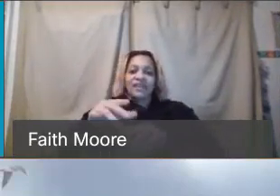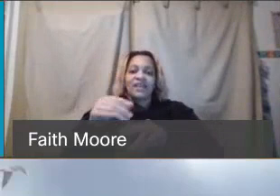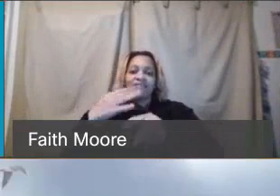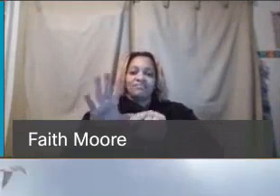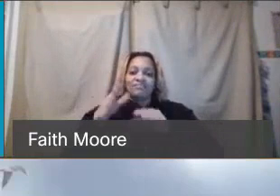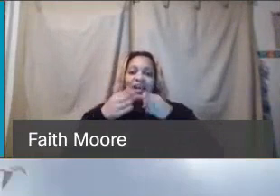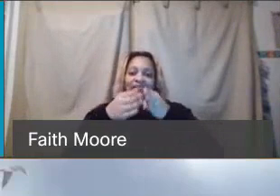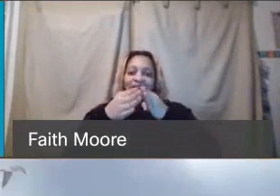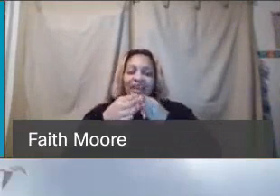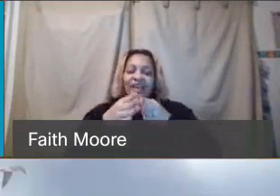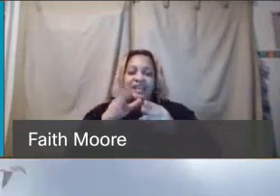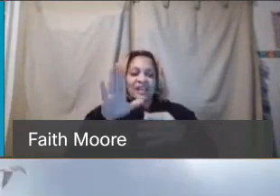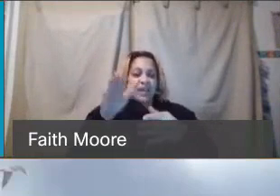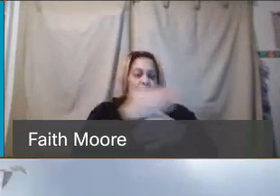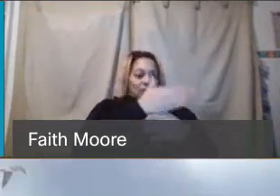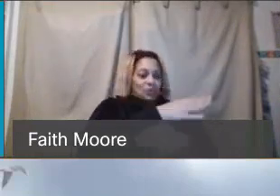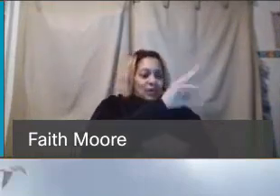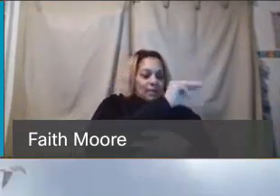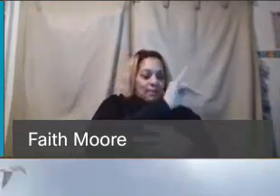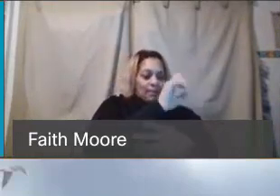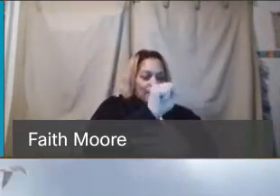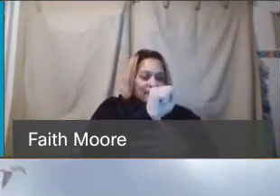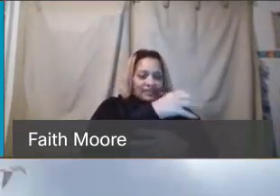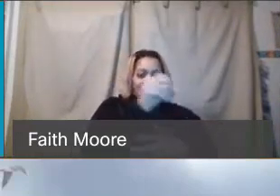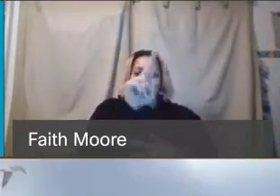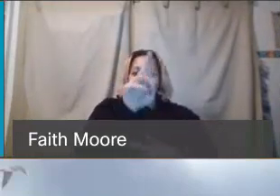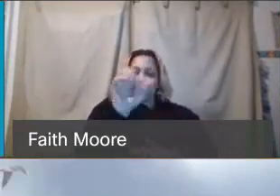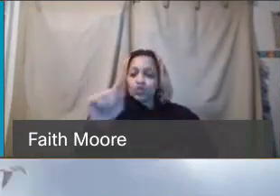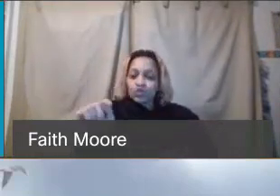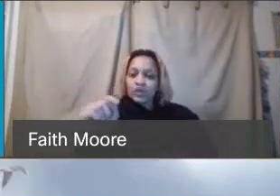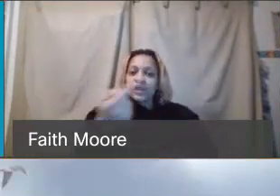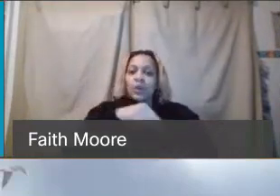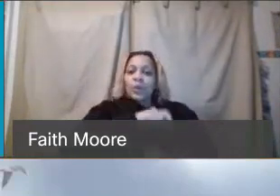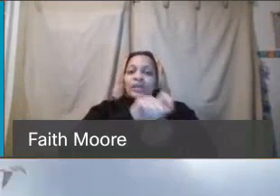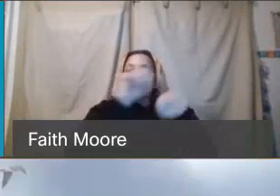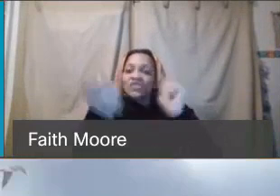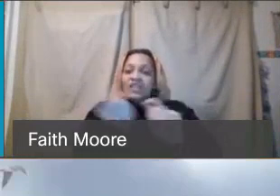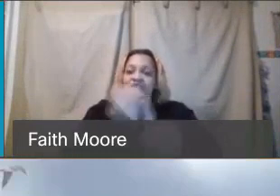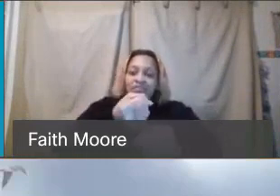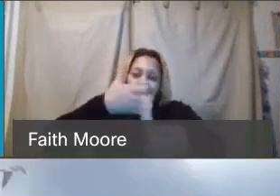Massachusetts and you street, and when I came on in 2010, we changed that we expanded it to to go from.